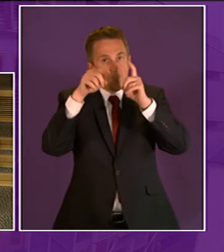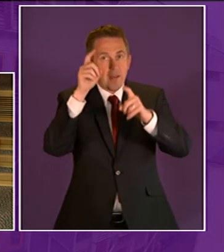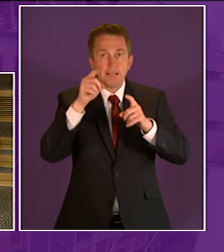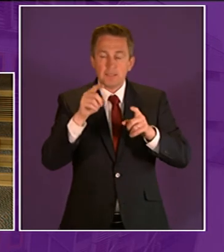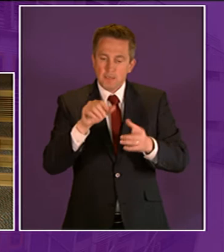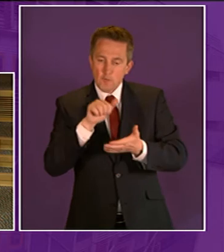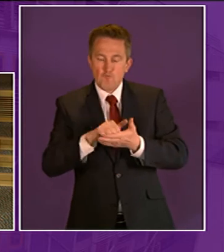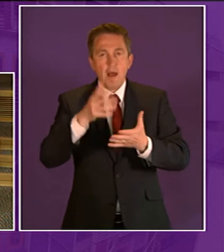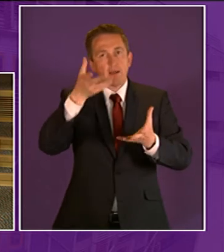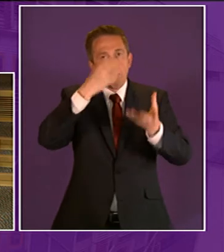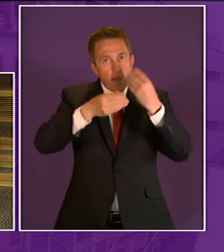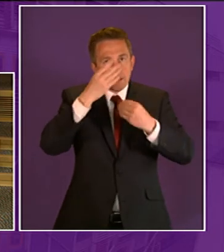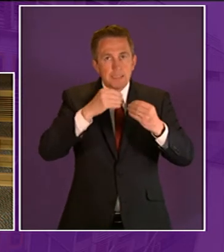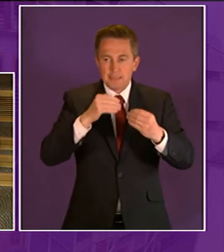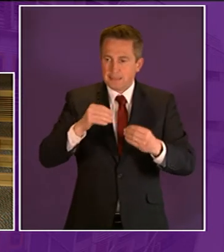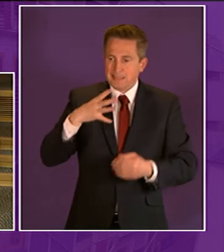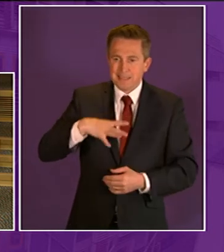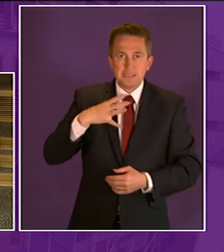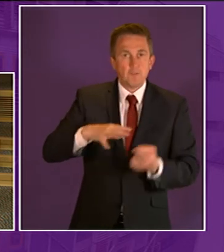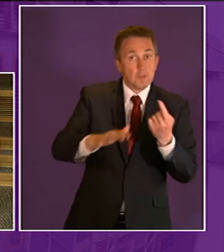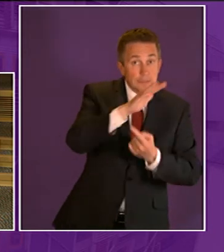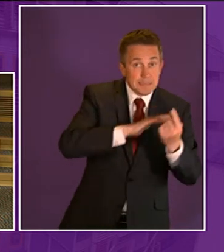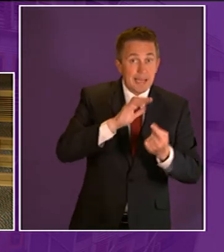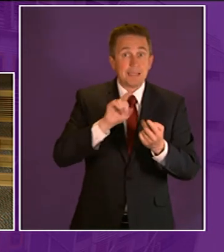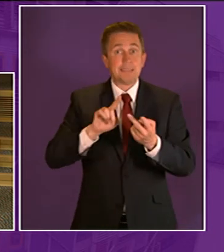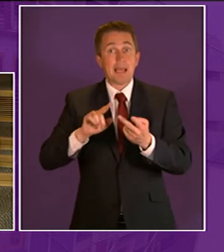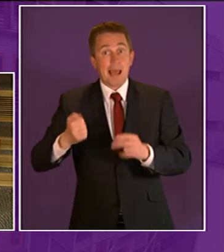society, the economy and individuals need for the future.